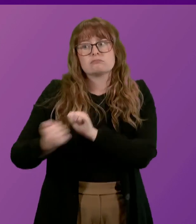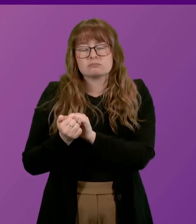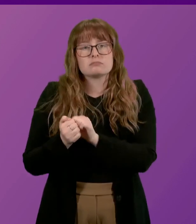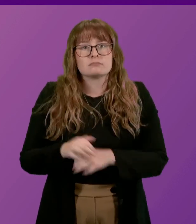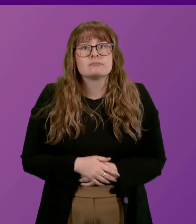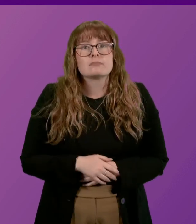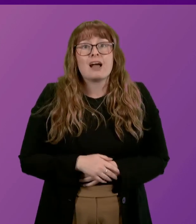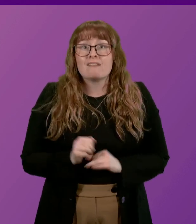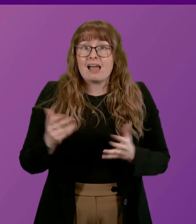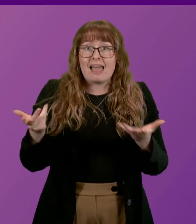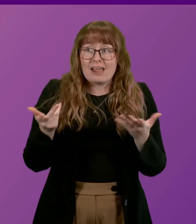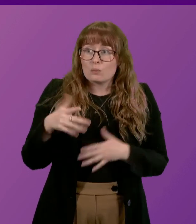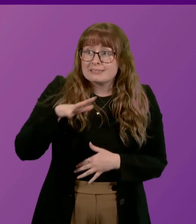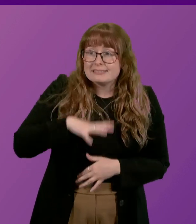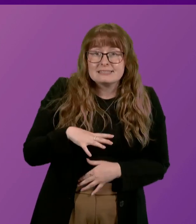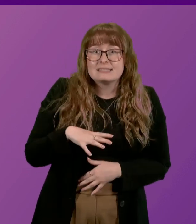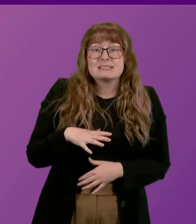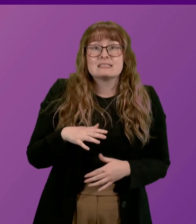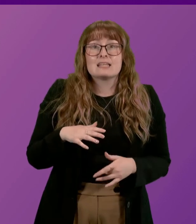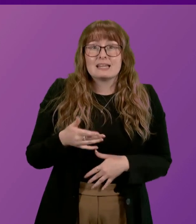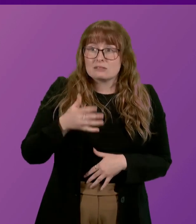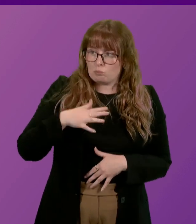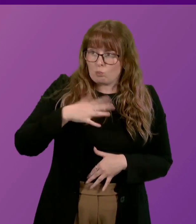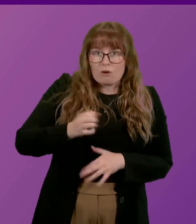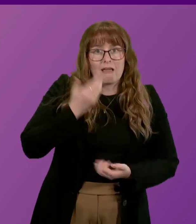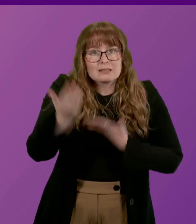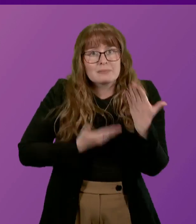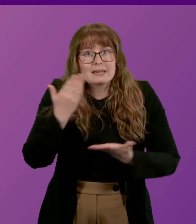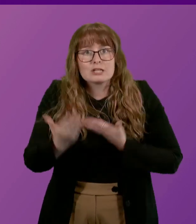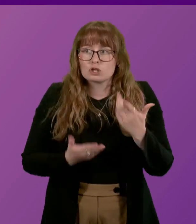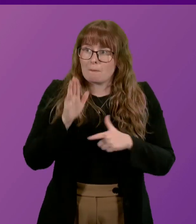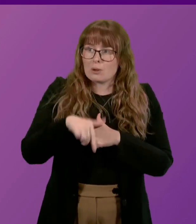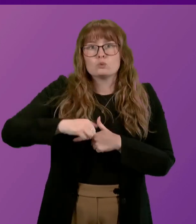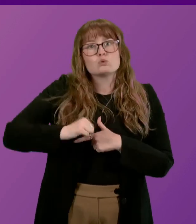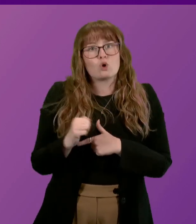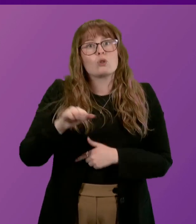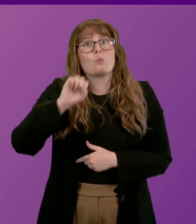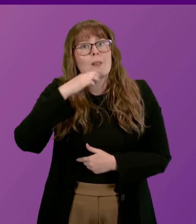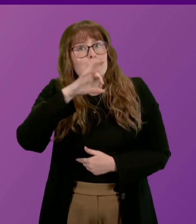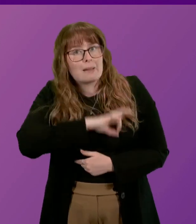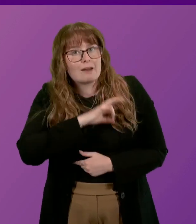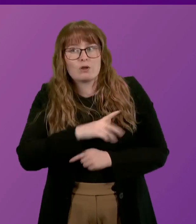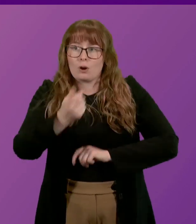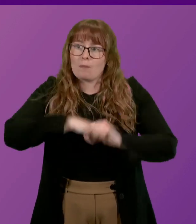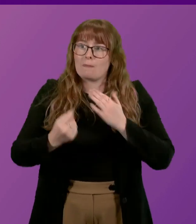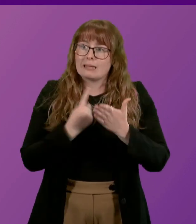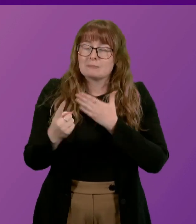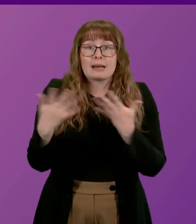If anyone needs an explanation of why Scotland would benefit from being an independent country,